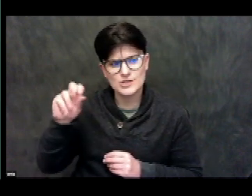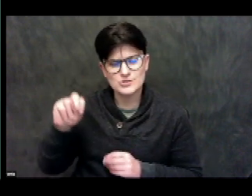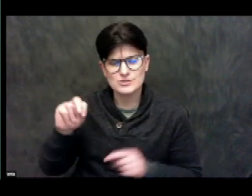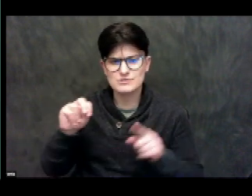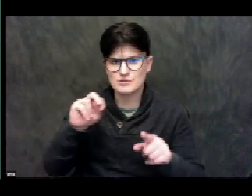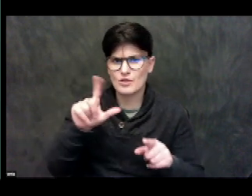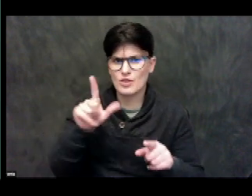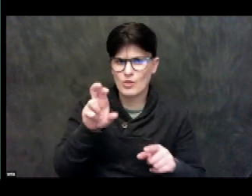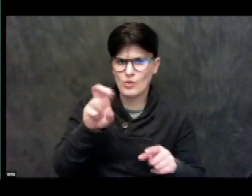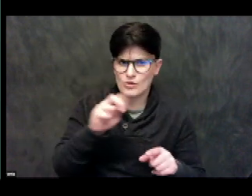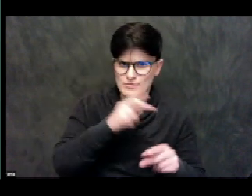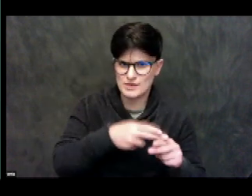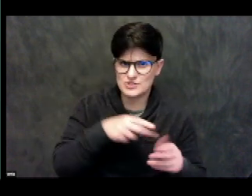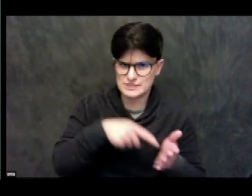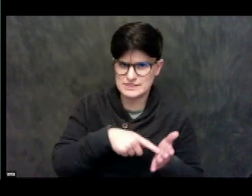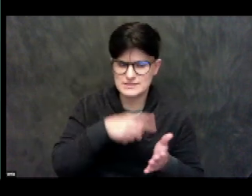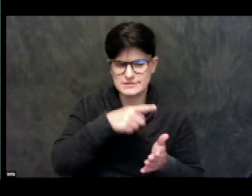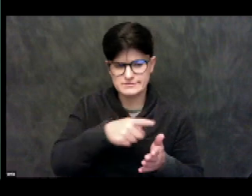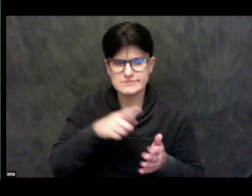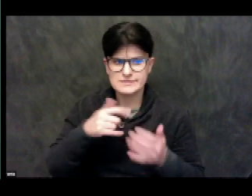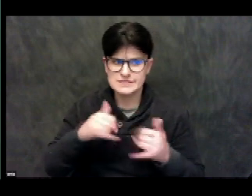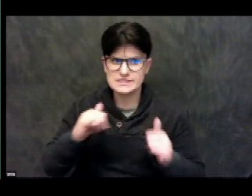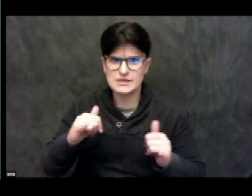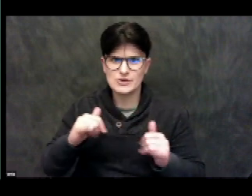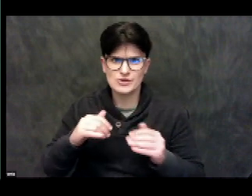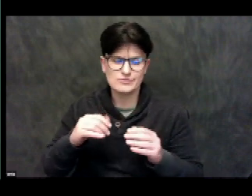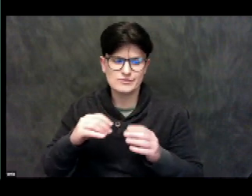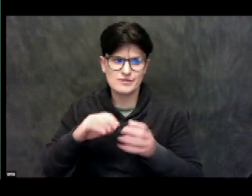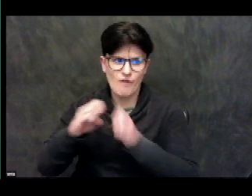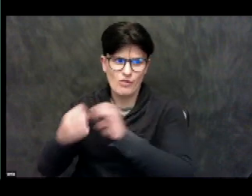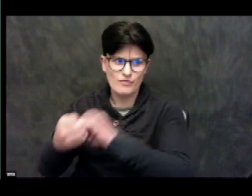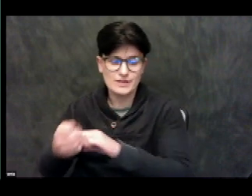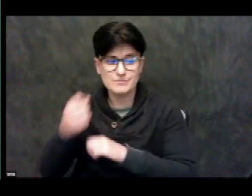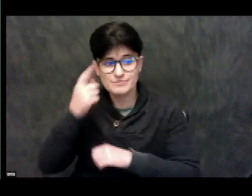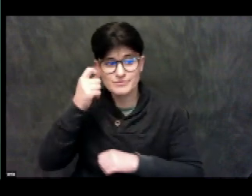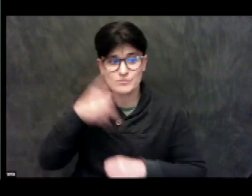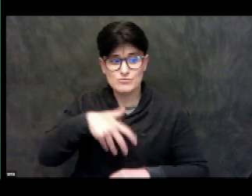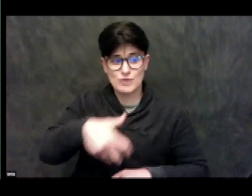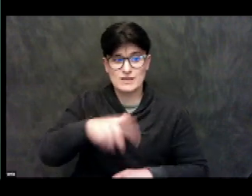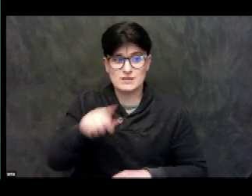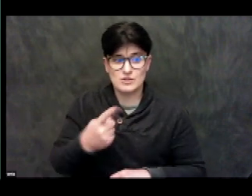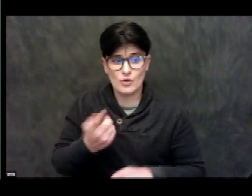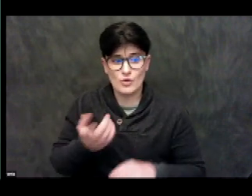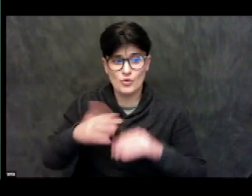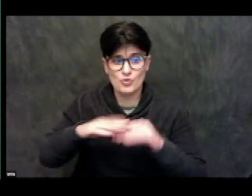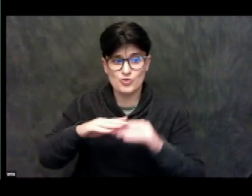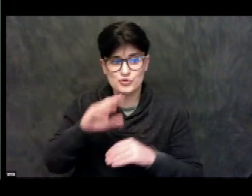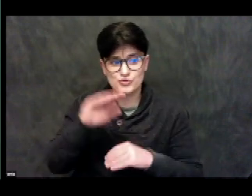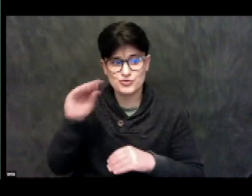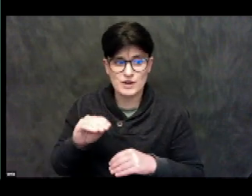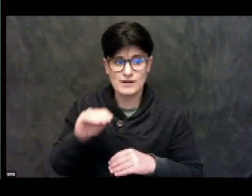Pregnancy alone, we know increases the risk of blood clots, and people with mobility